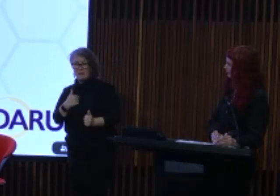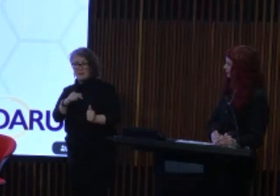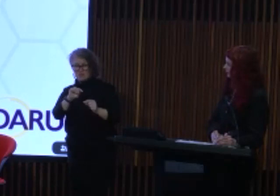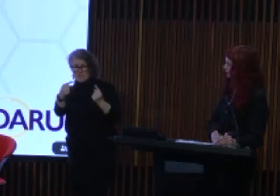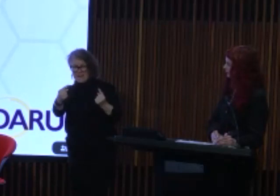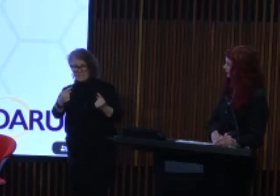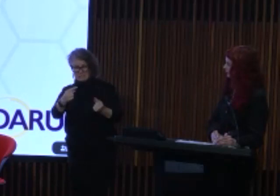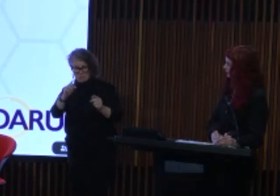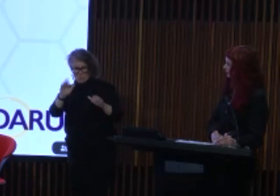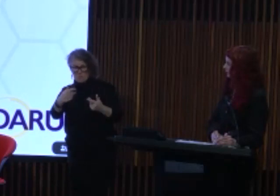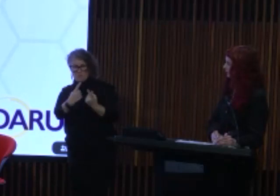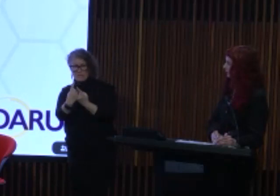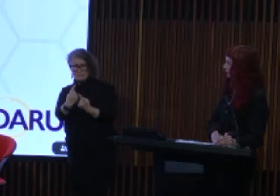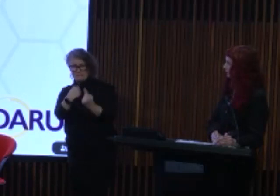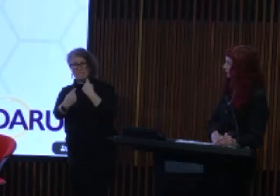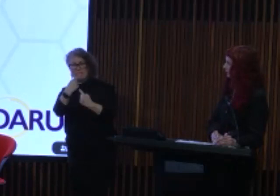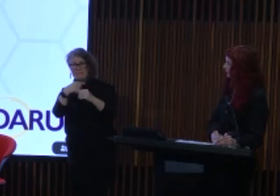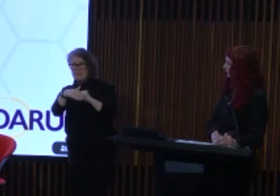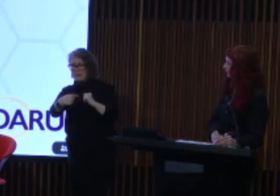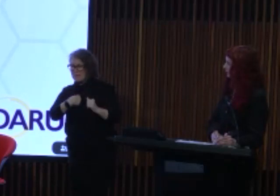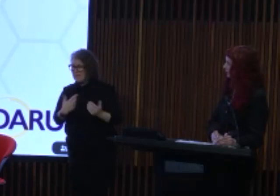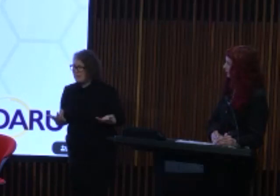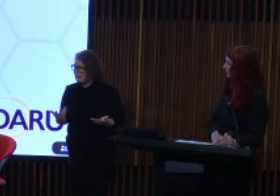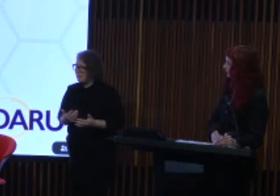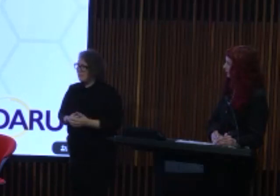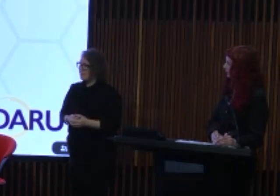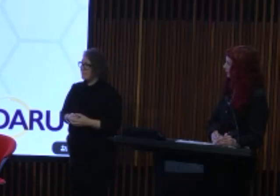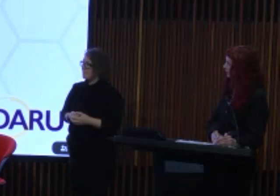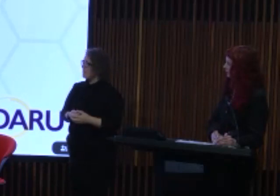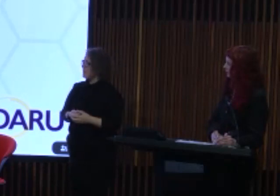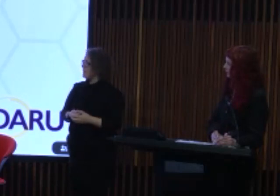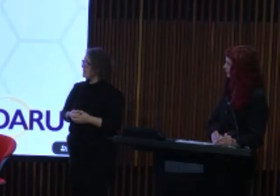view that are being said about them by the other side. So that is a a really intractable